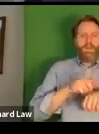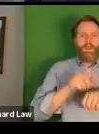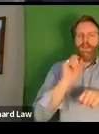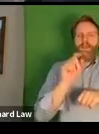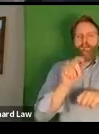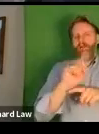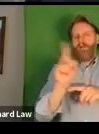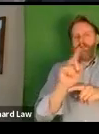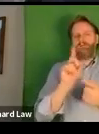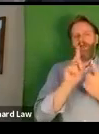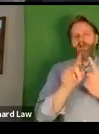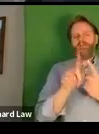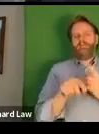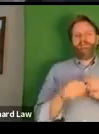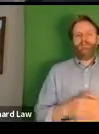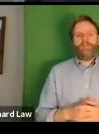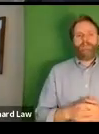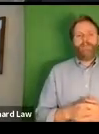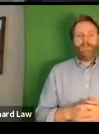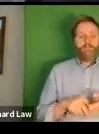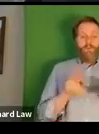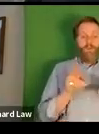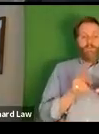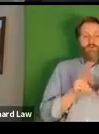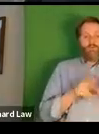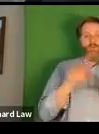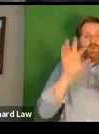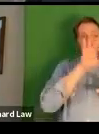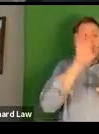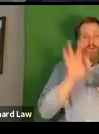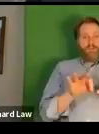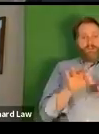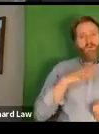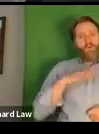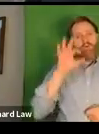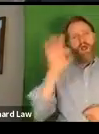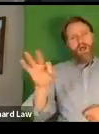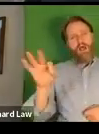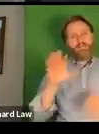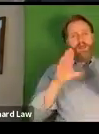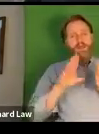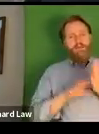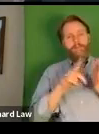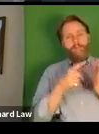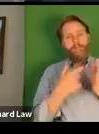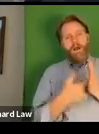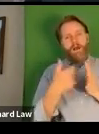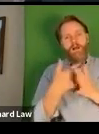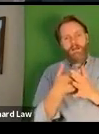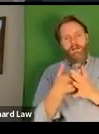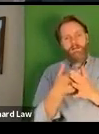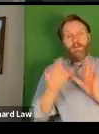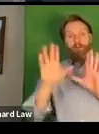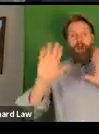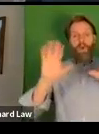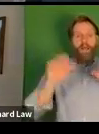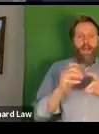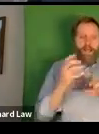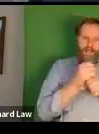to Mark that I think we should probably pick up before we finish just before we do there's a few more branches that want to give a shout out so they are